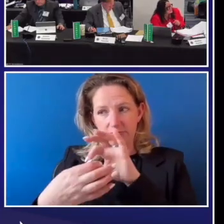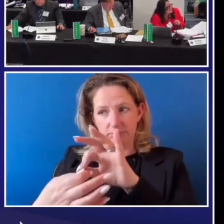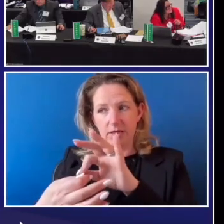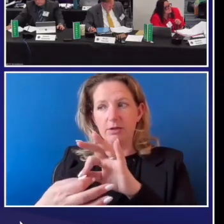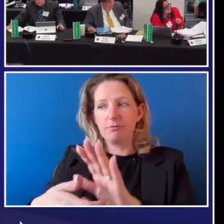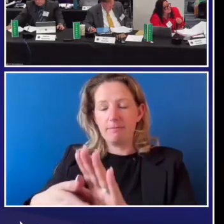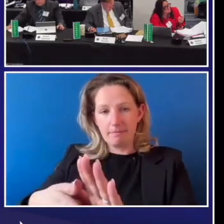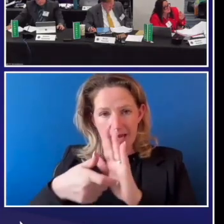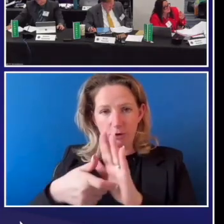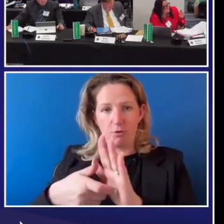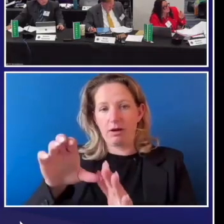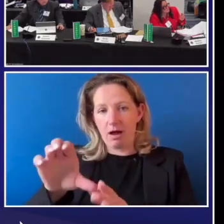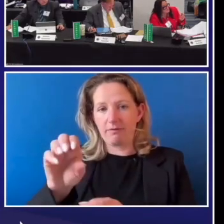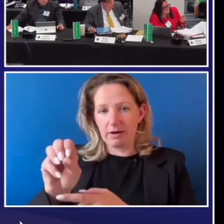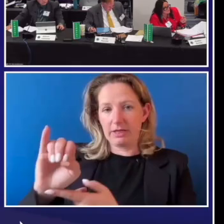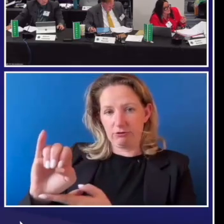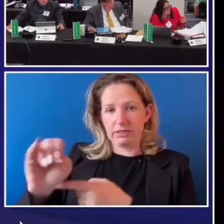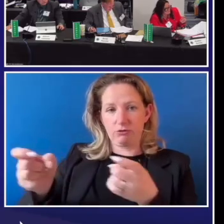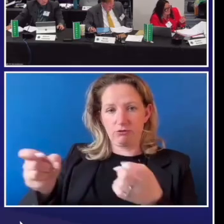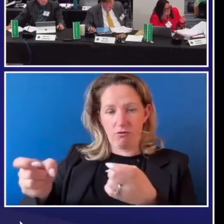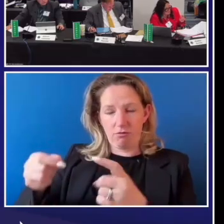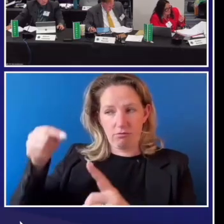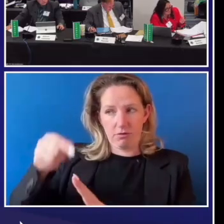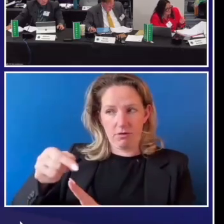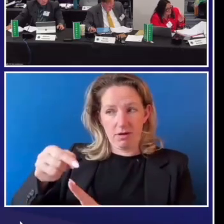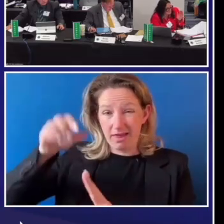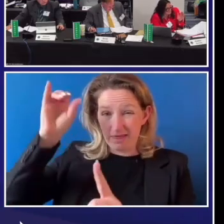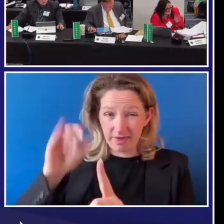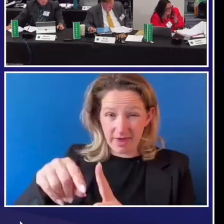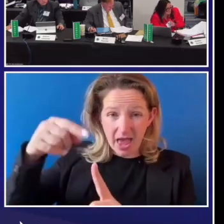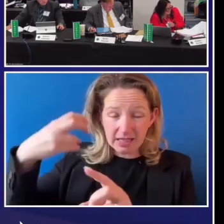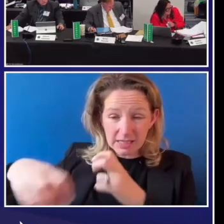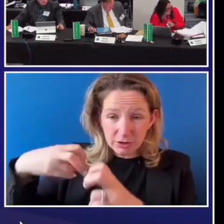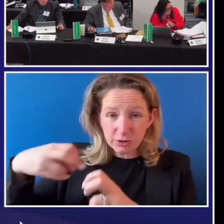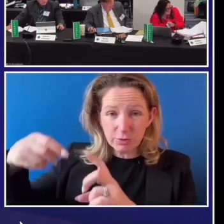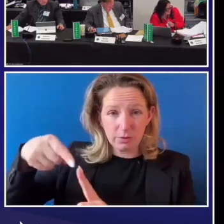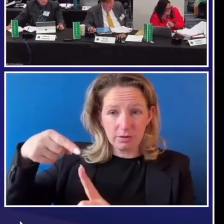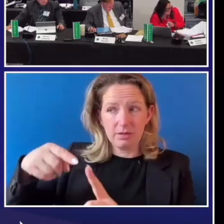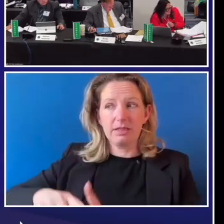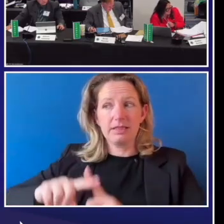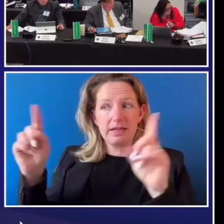So is that one issue in and of itself different from the standards